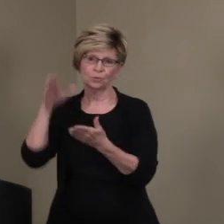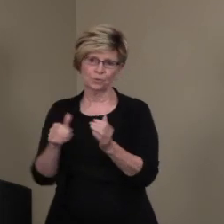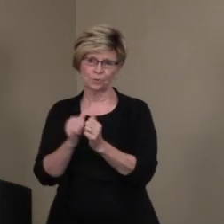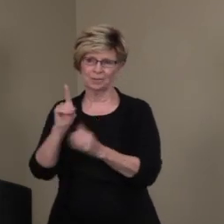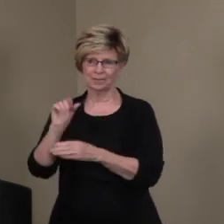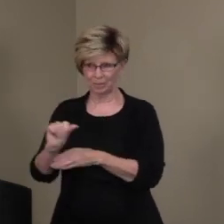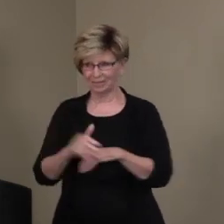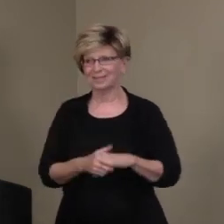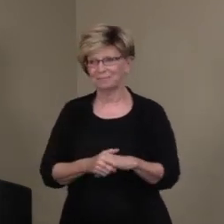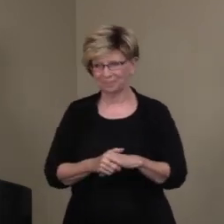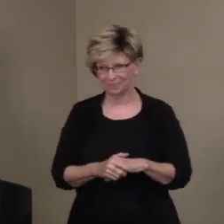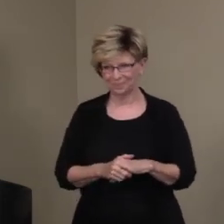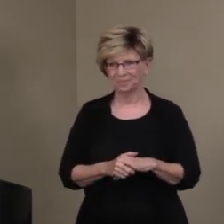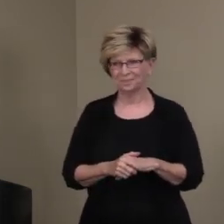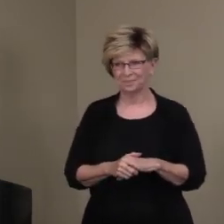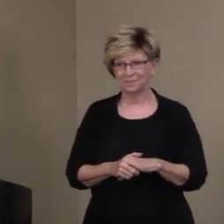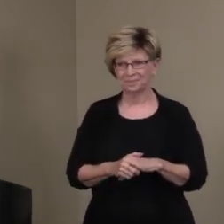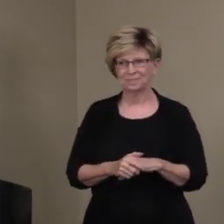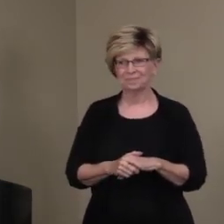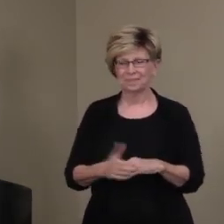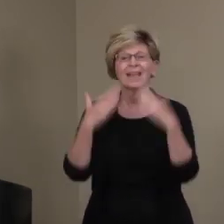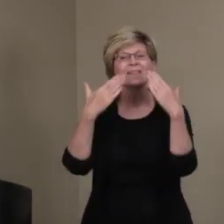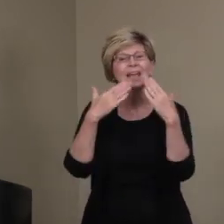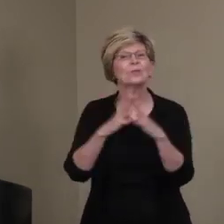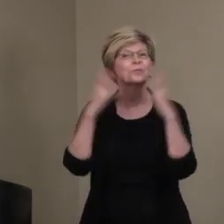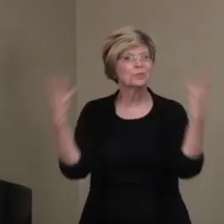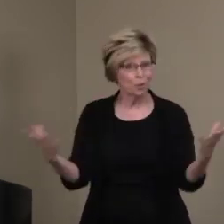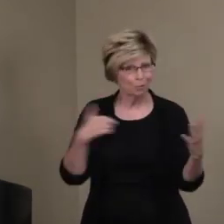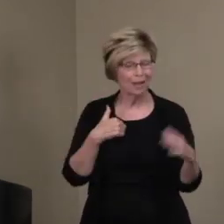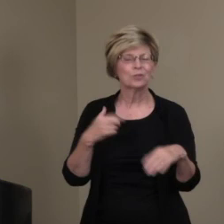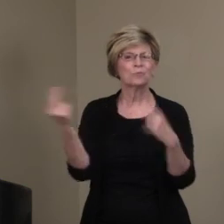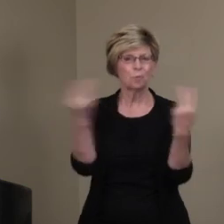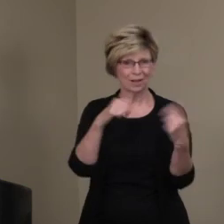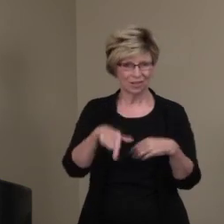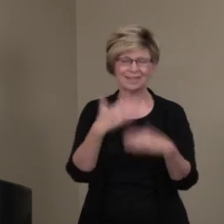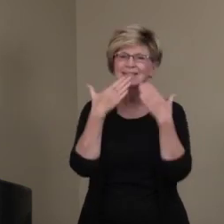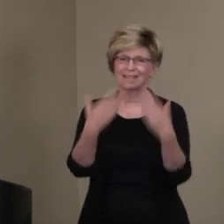from school to work for students with disabilities thank you so much thank you